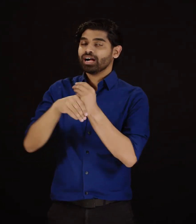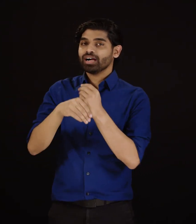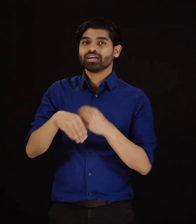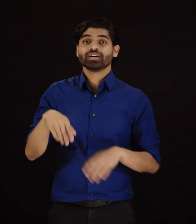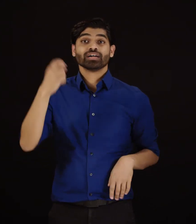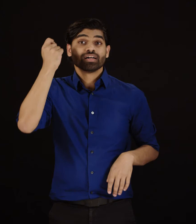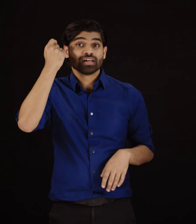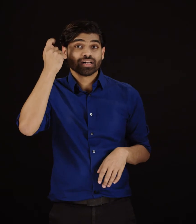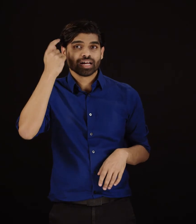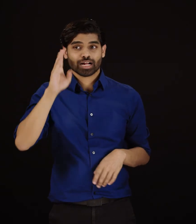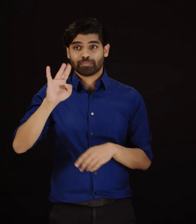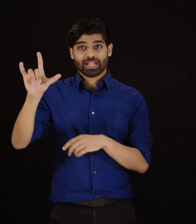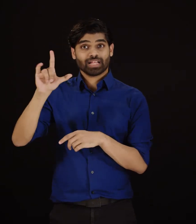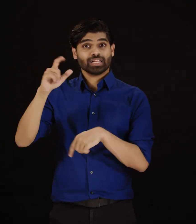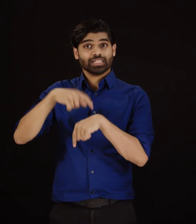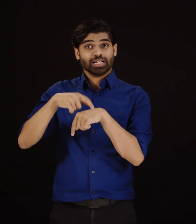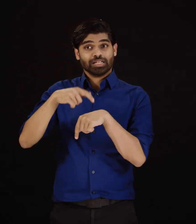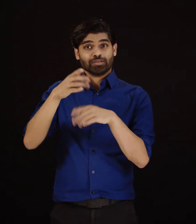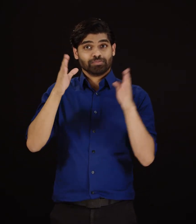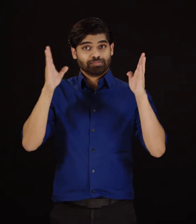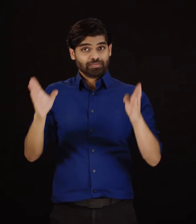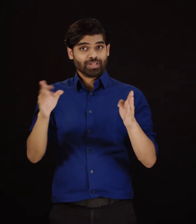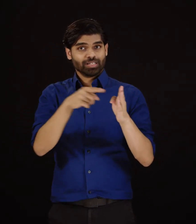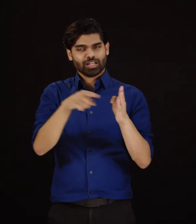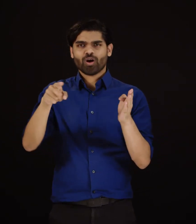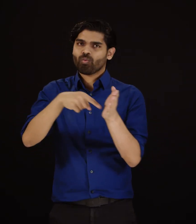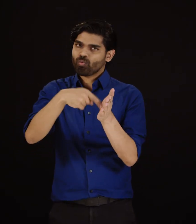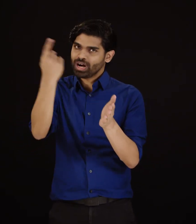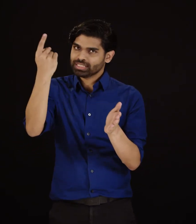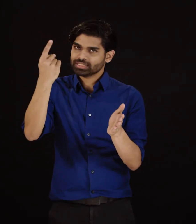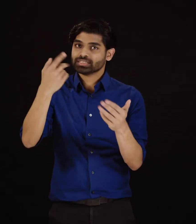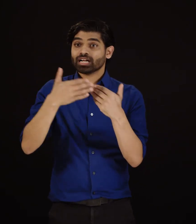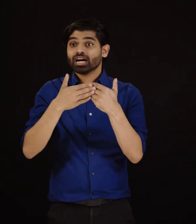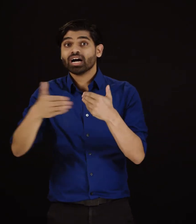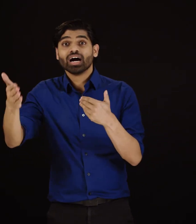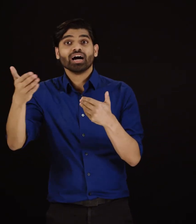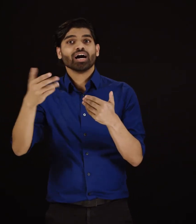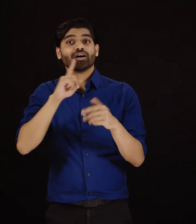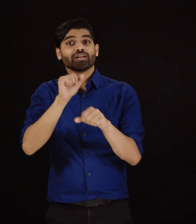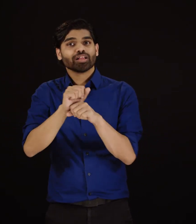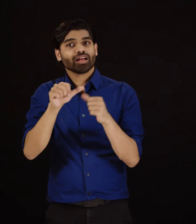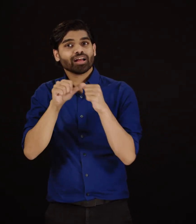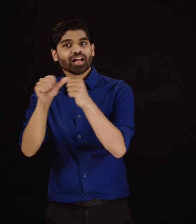called “Travel packs” that include a set amount of minutes, SMS messages, and data.